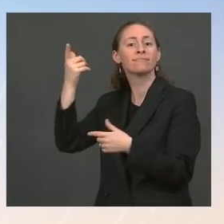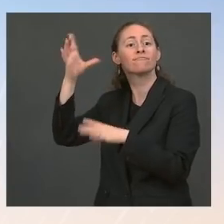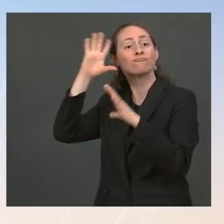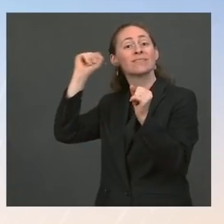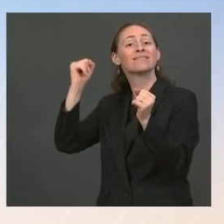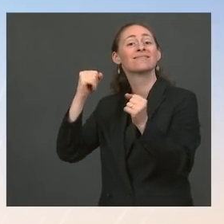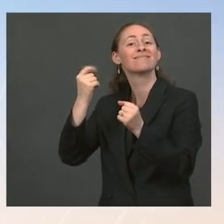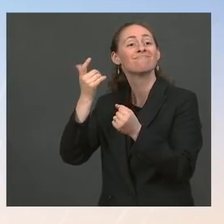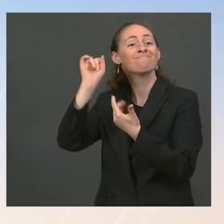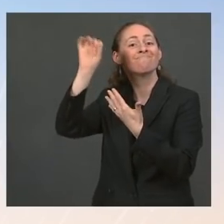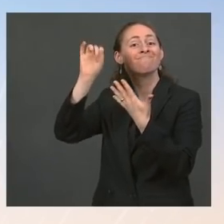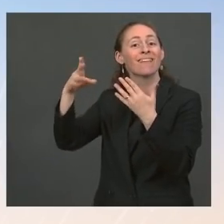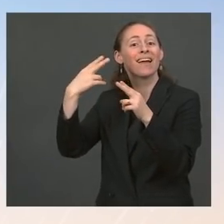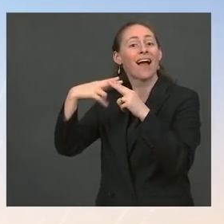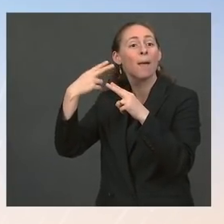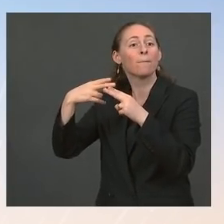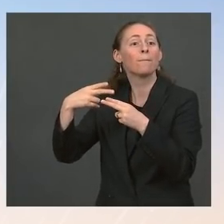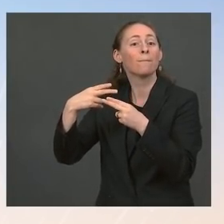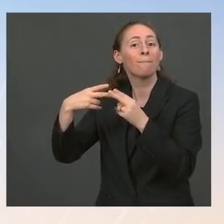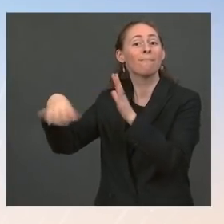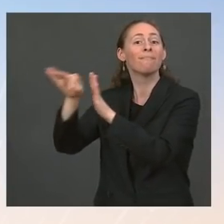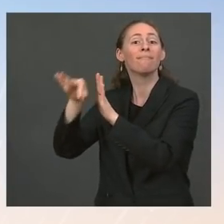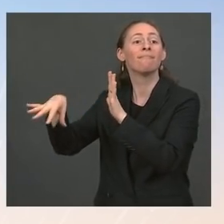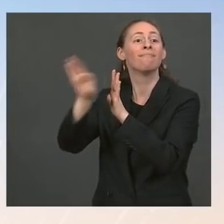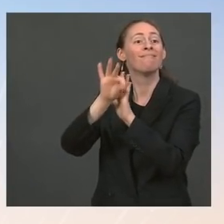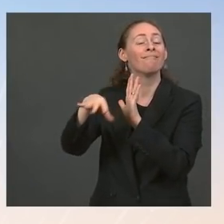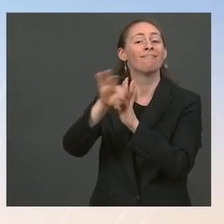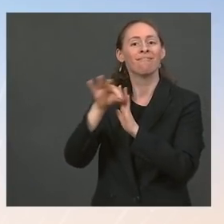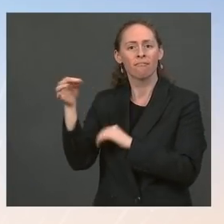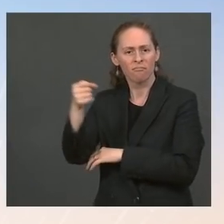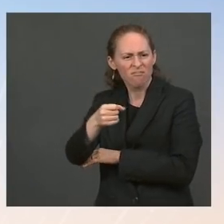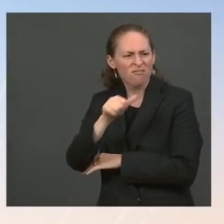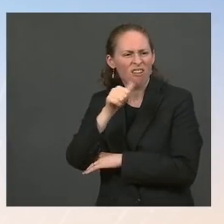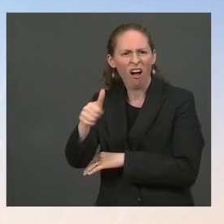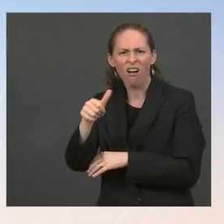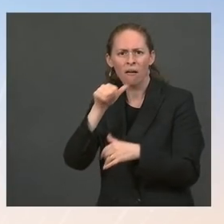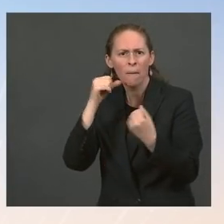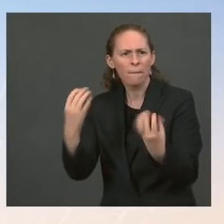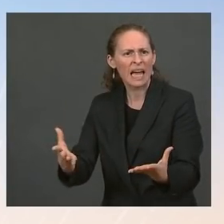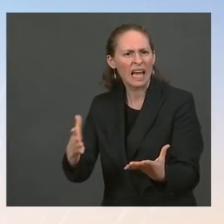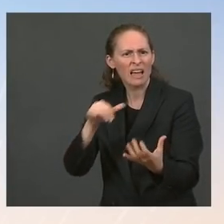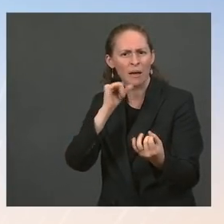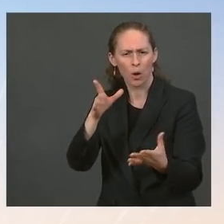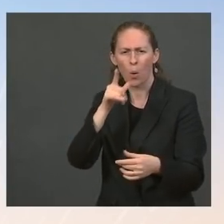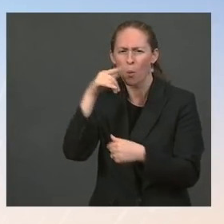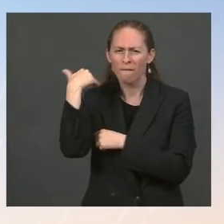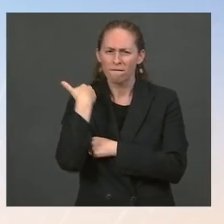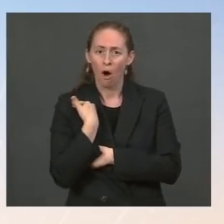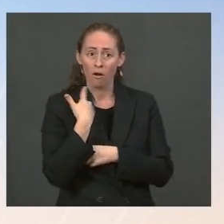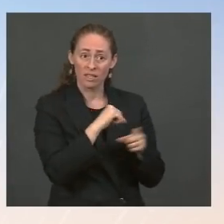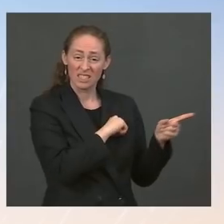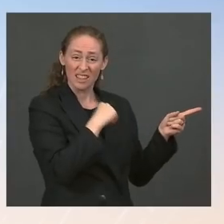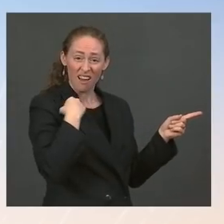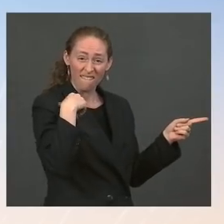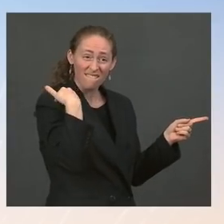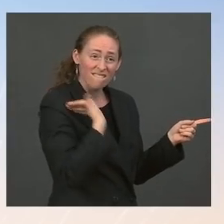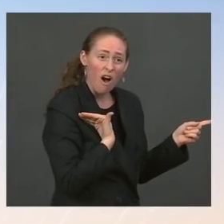What do you make of this? Who is to blame? I mean, is this the fault of the Senate or is this in part because you have been focused on the COVID response